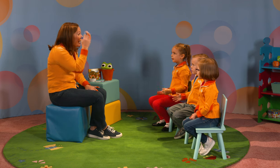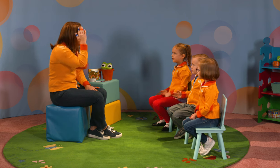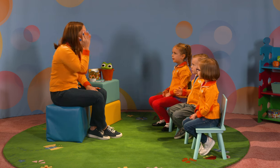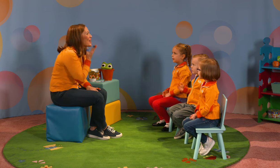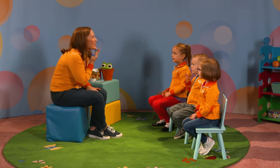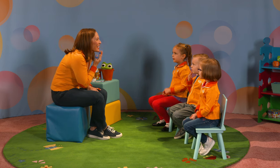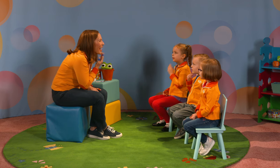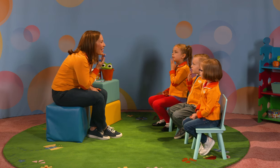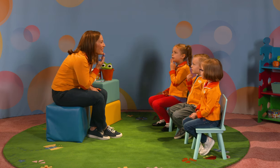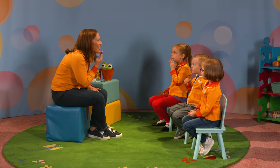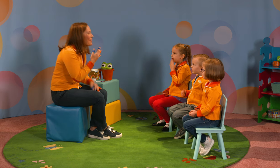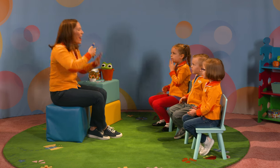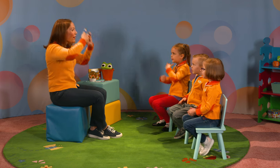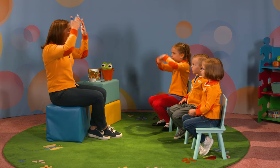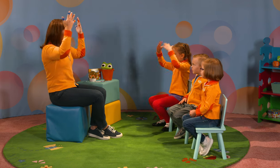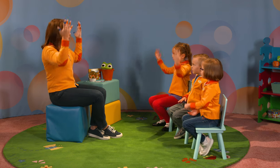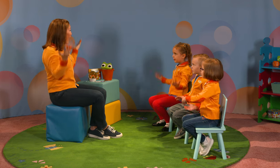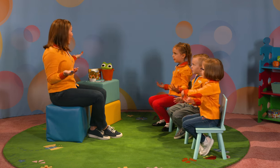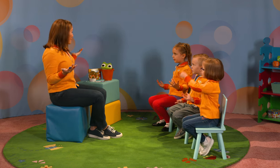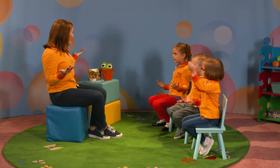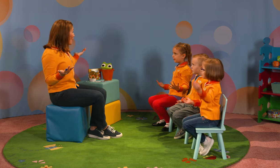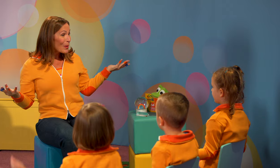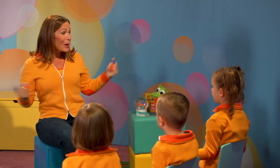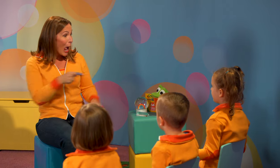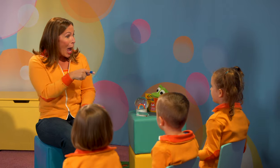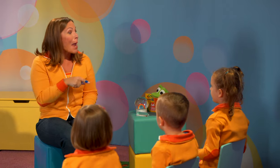Decklin knows the colors of our rainbow.